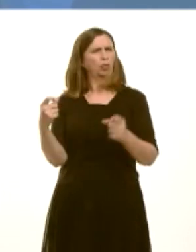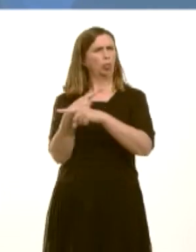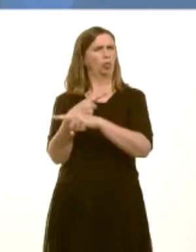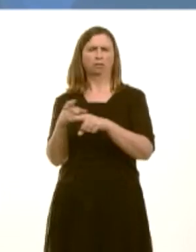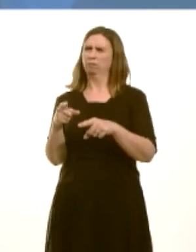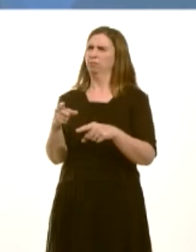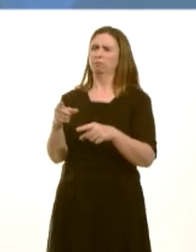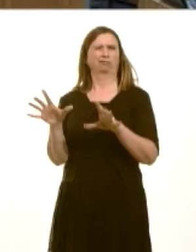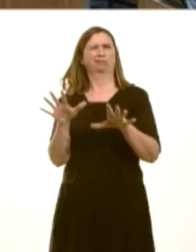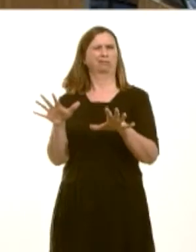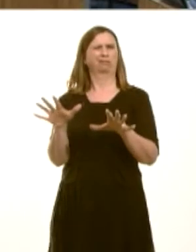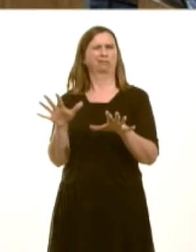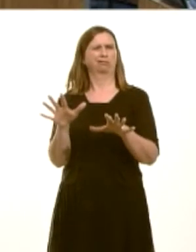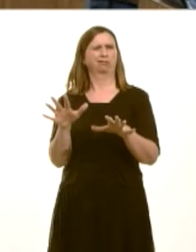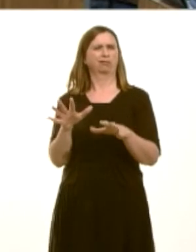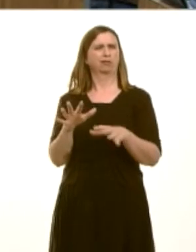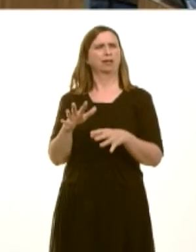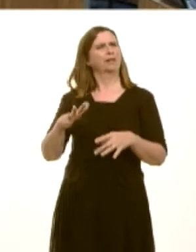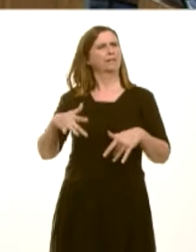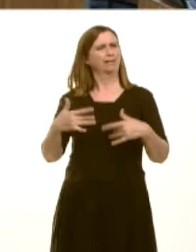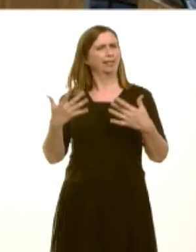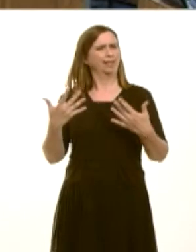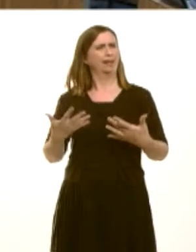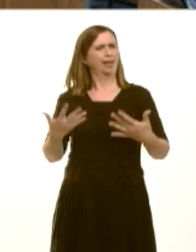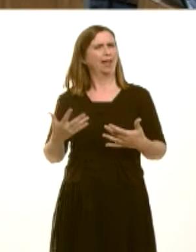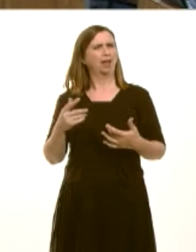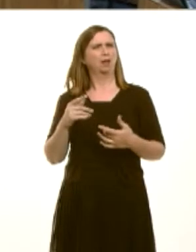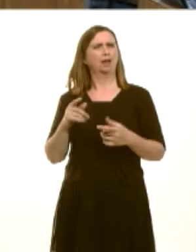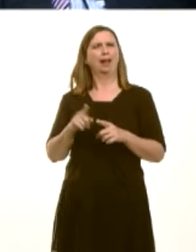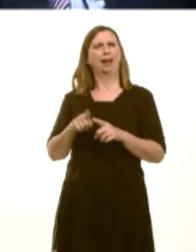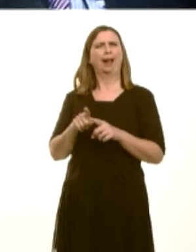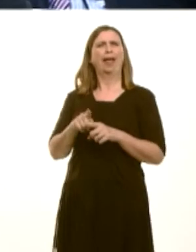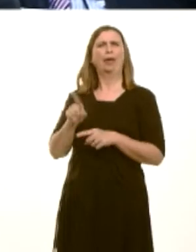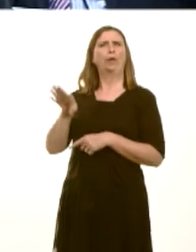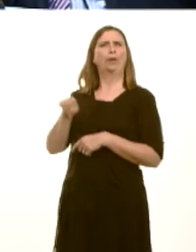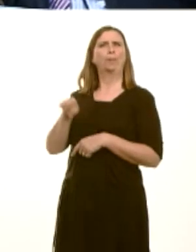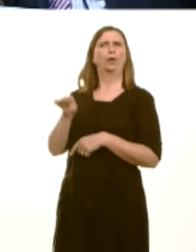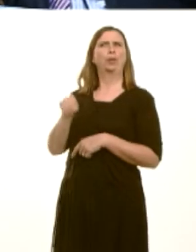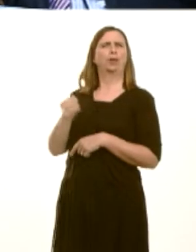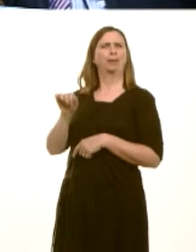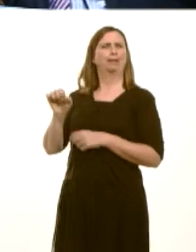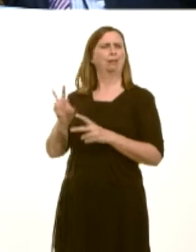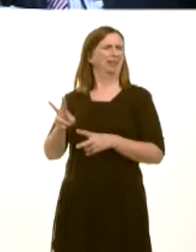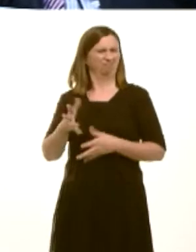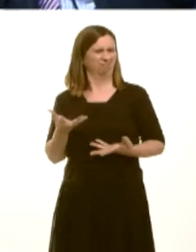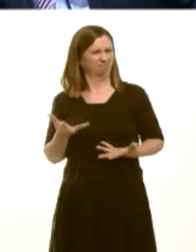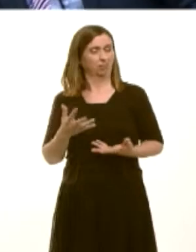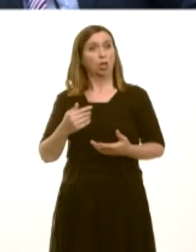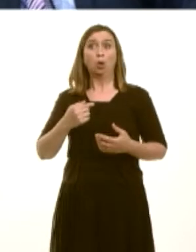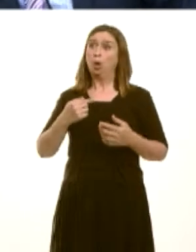and Bridgend. He was basically parroting the party line, and now heís parroting the party line again. The only reason why we are getting electrification between Cardiff Central and